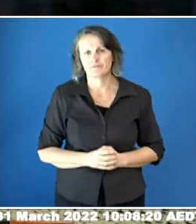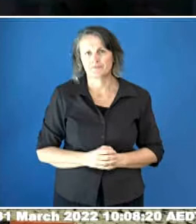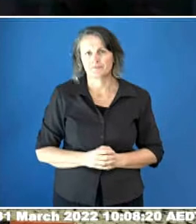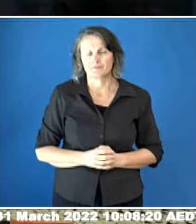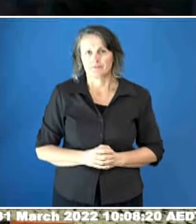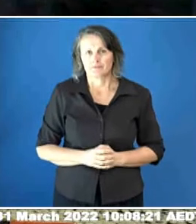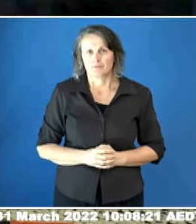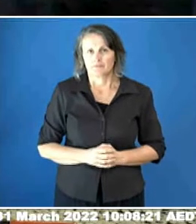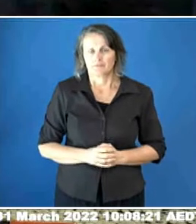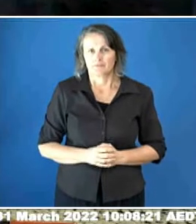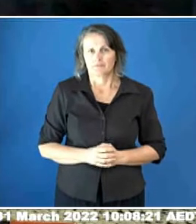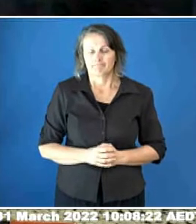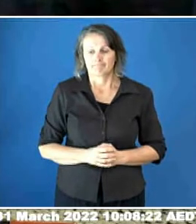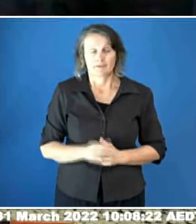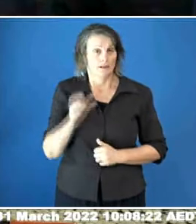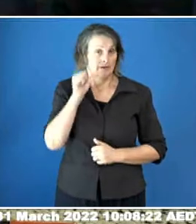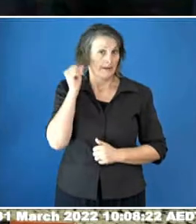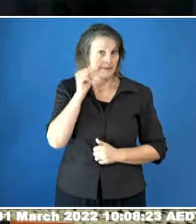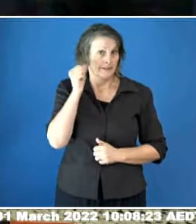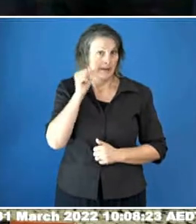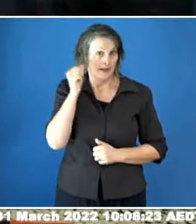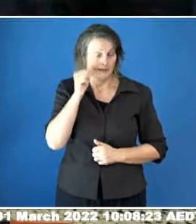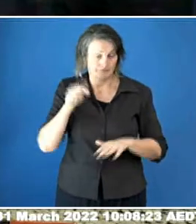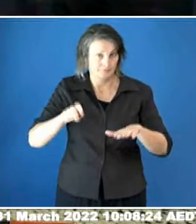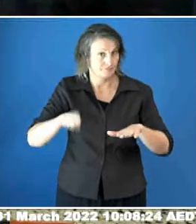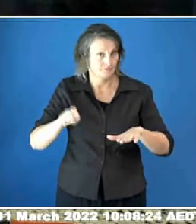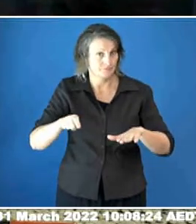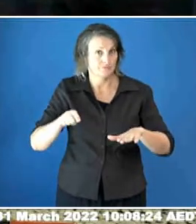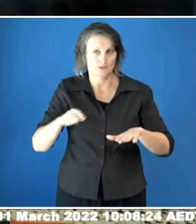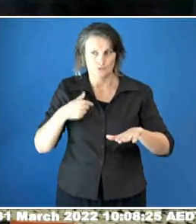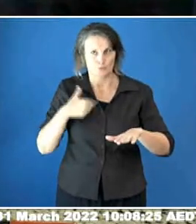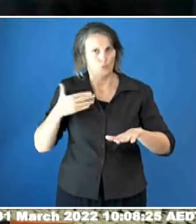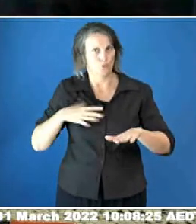hearing, can I start first with the evidence for Kristy Hill.